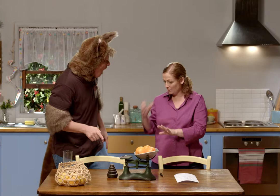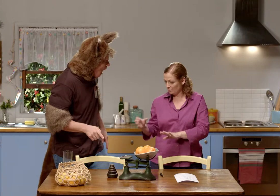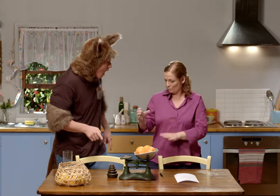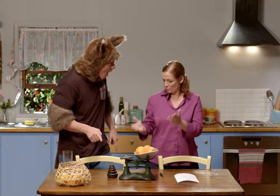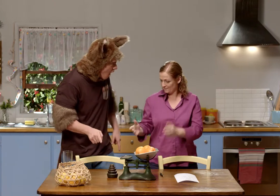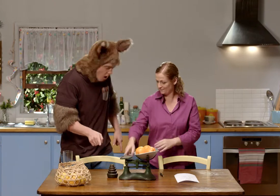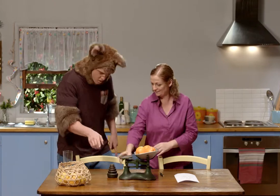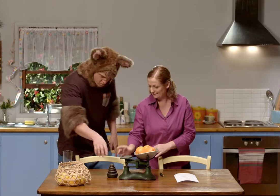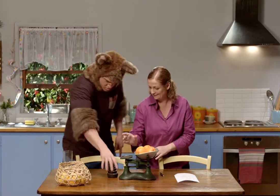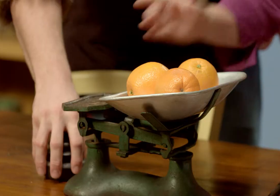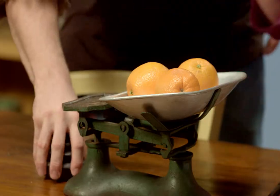We need to add some weights.